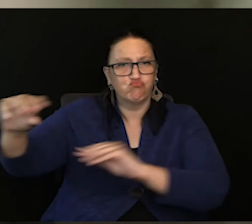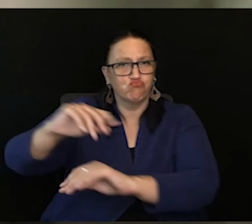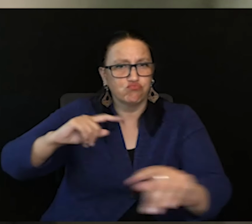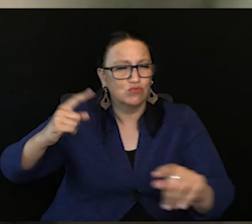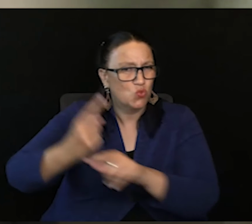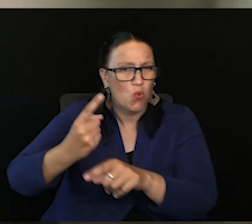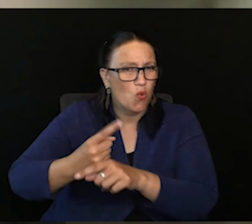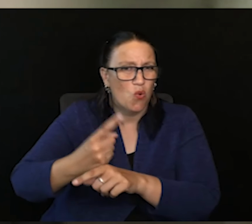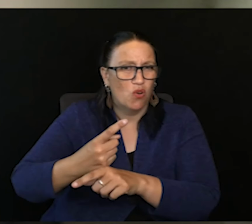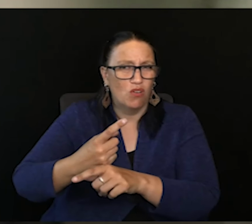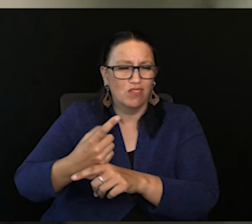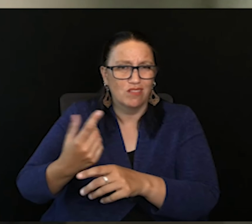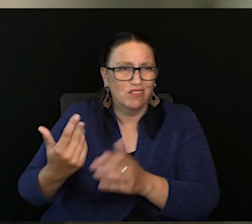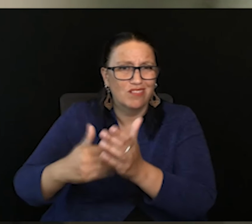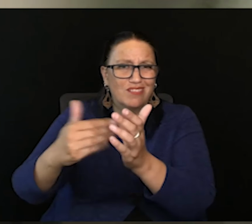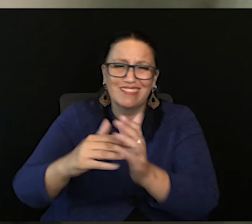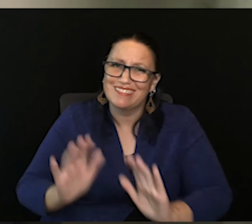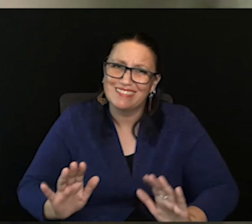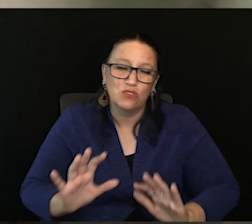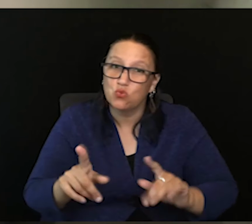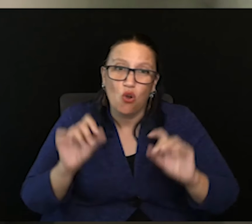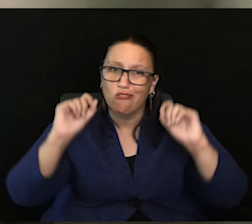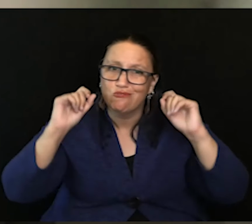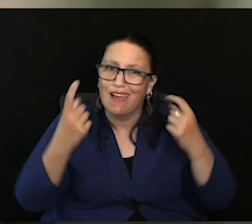which unfortunately is not cognisant,